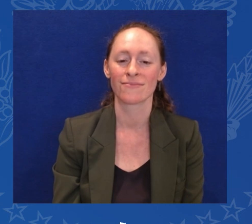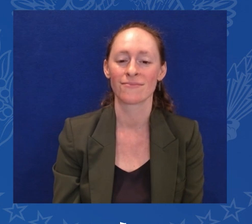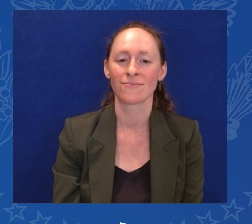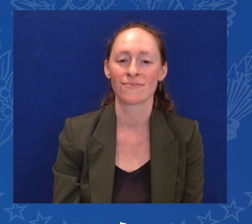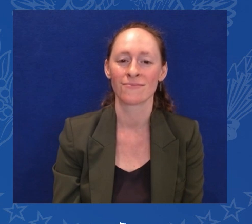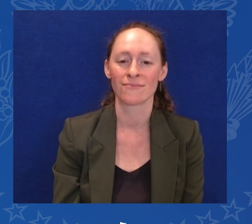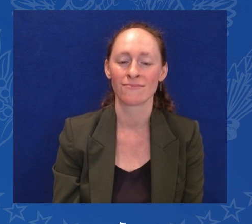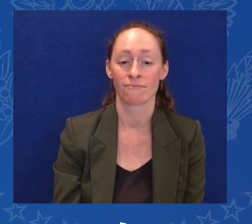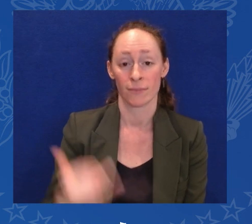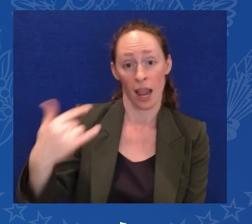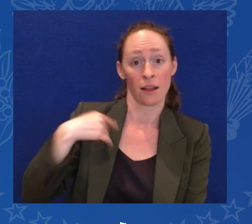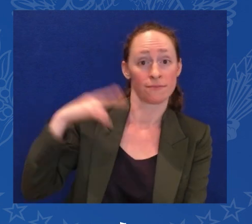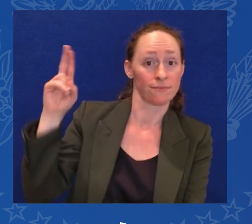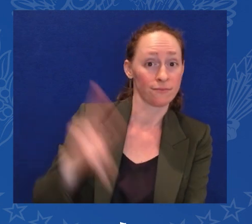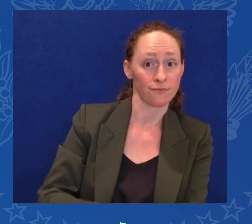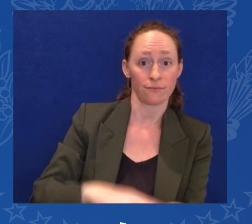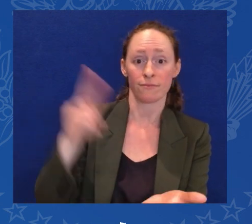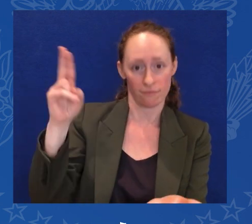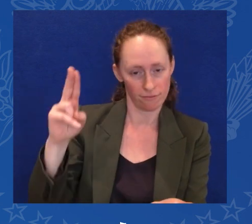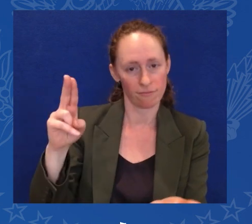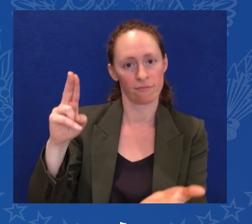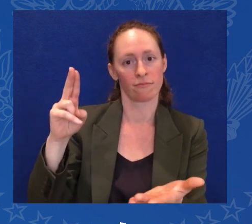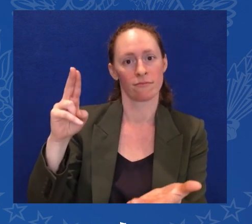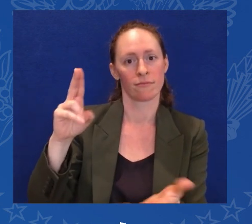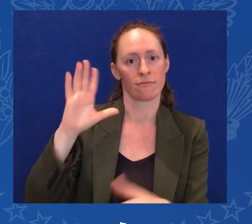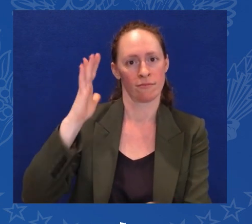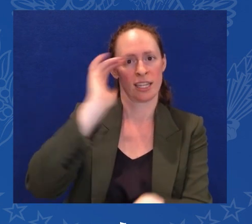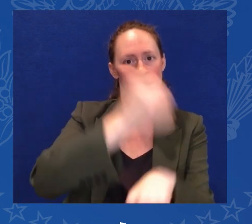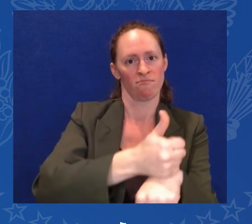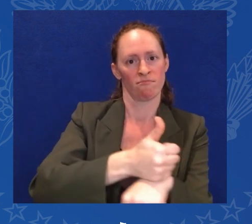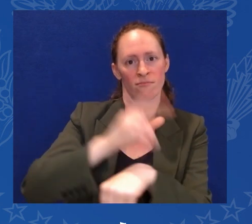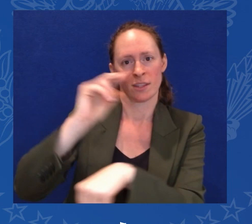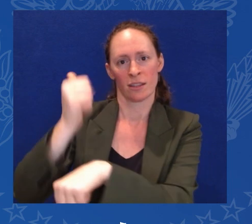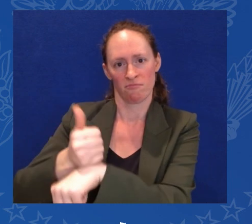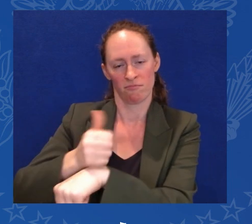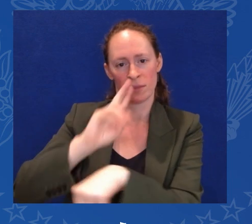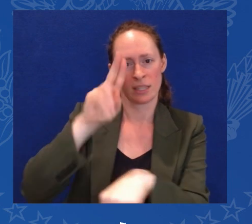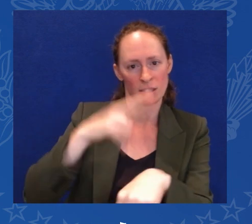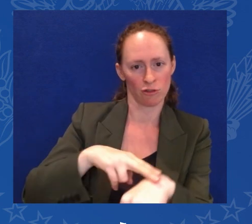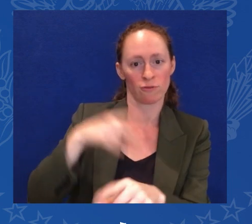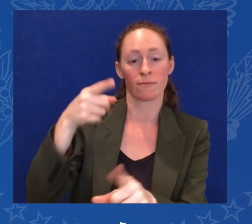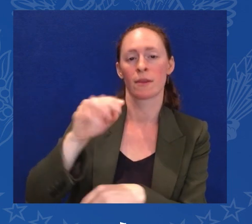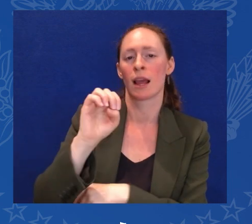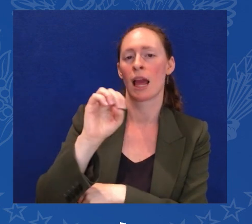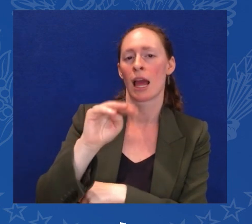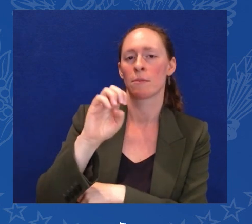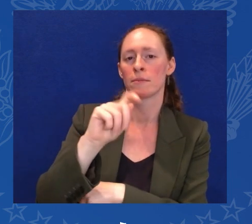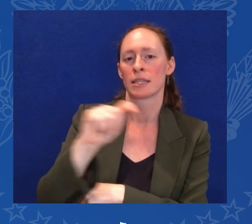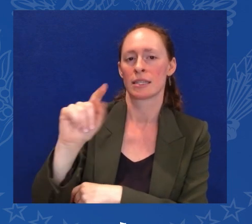establishes the Emmett Till and Mamie Till-Mobley National Monument.